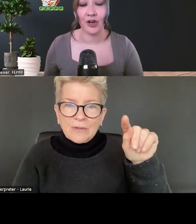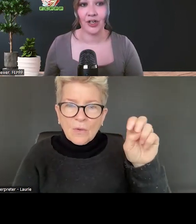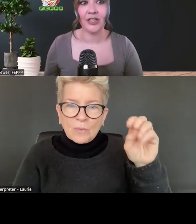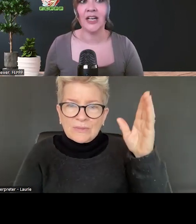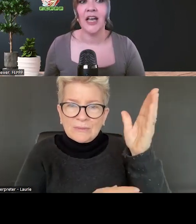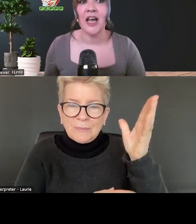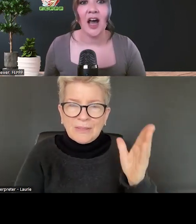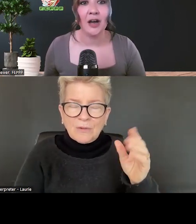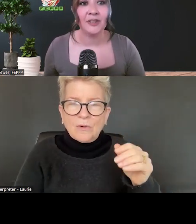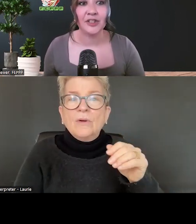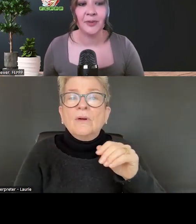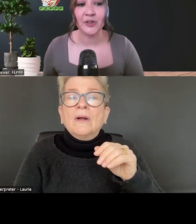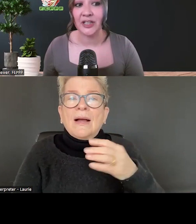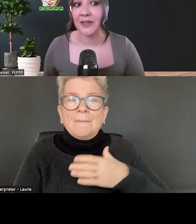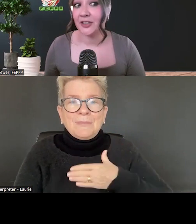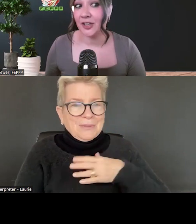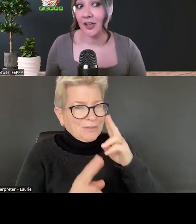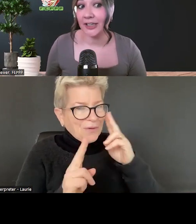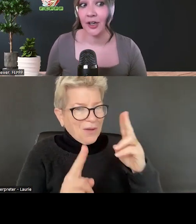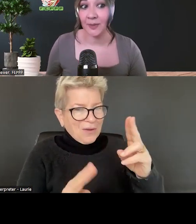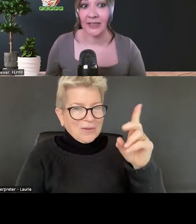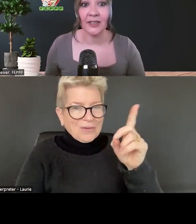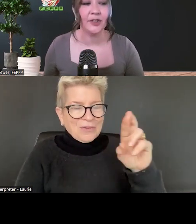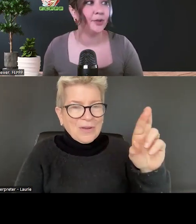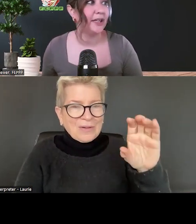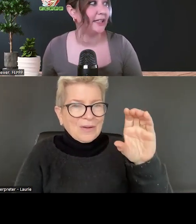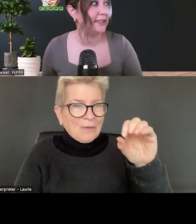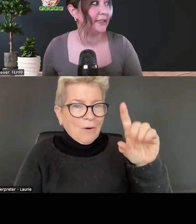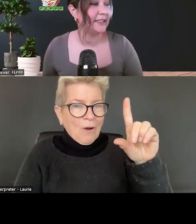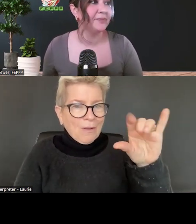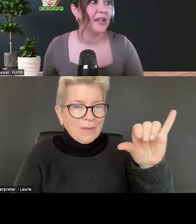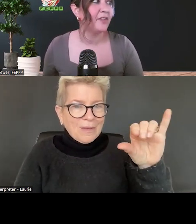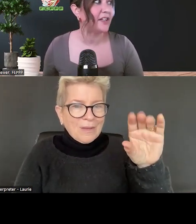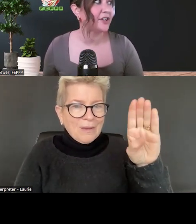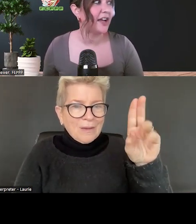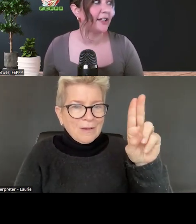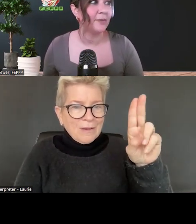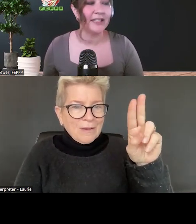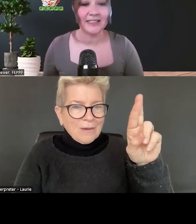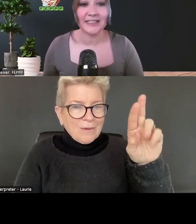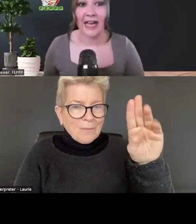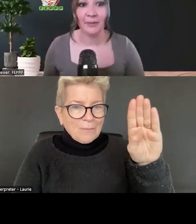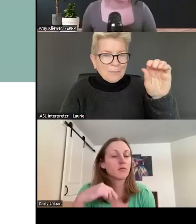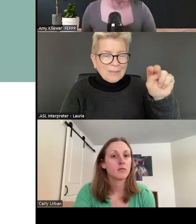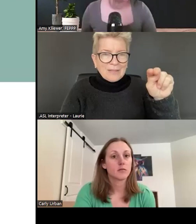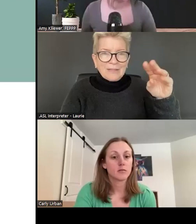honored to be joined by Dr Carly Urban, who is Professor of Economics at Montana